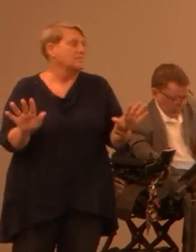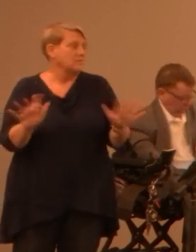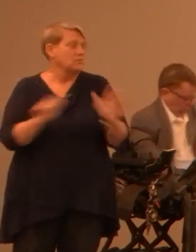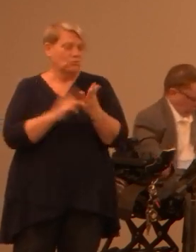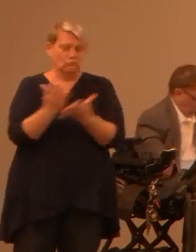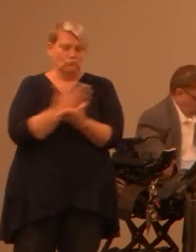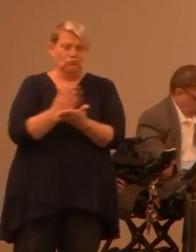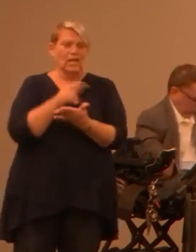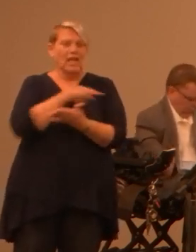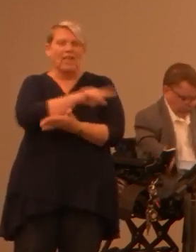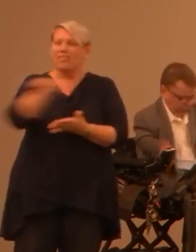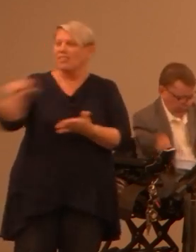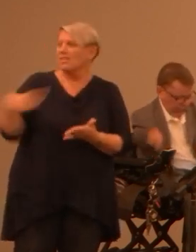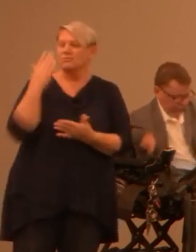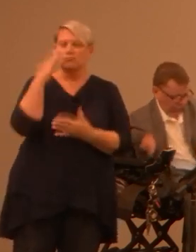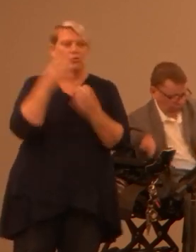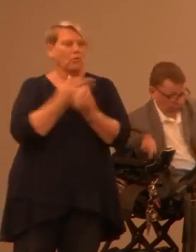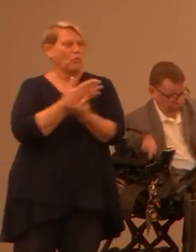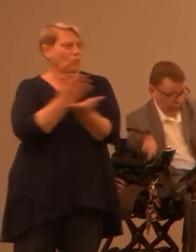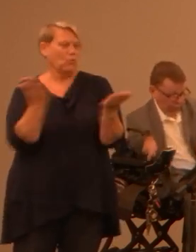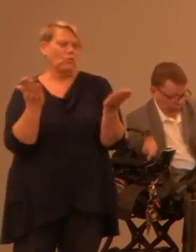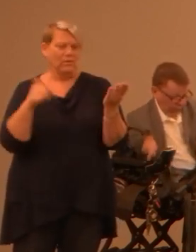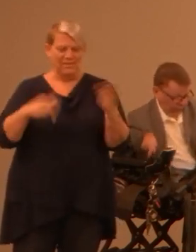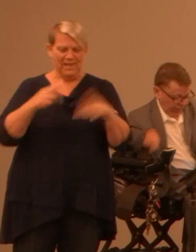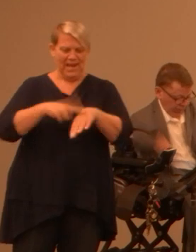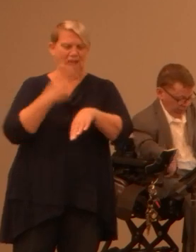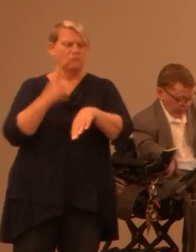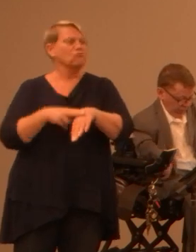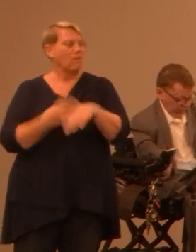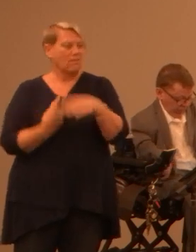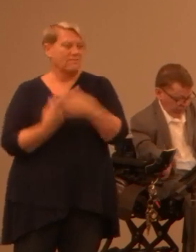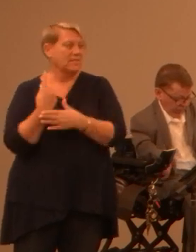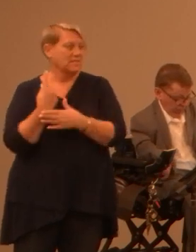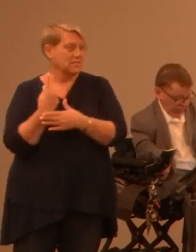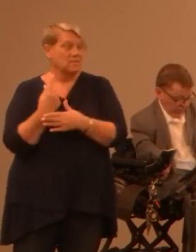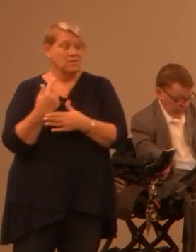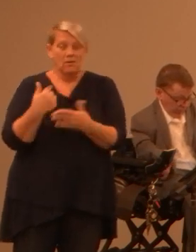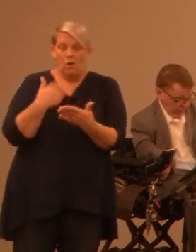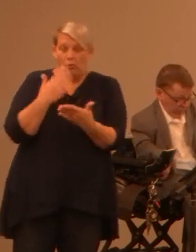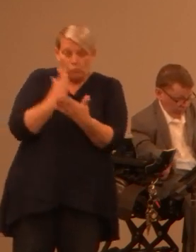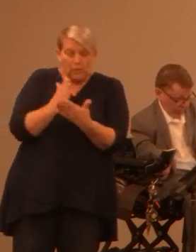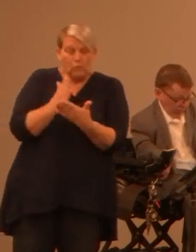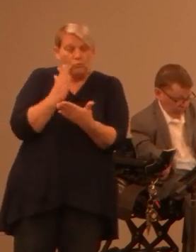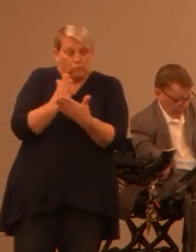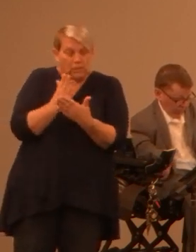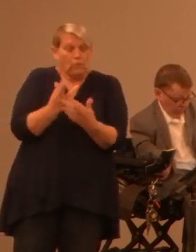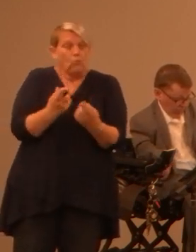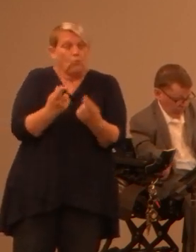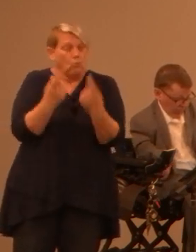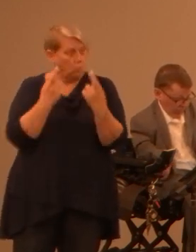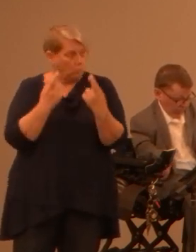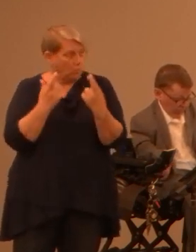space with you at this national event and I really, really hope that if you